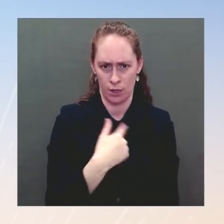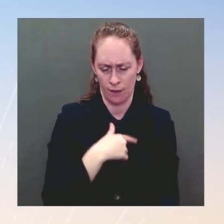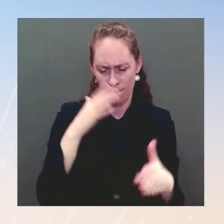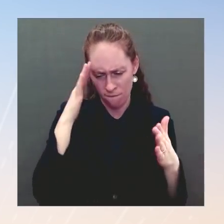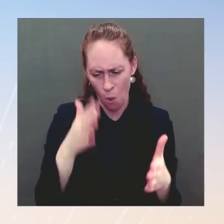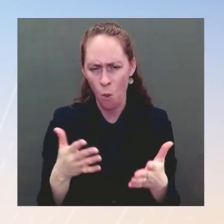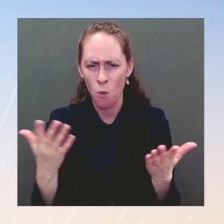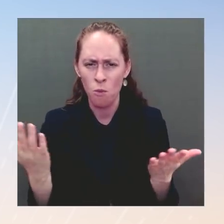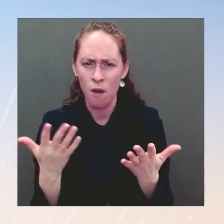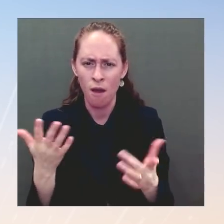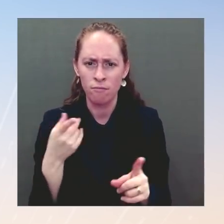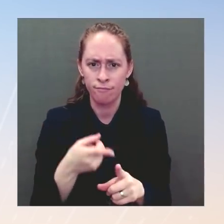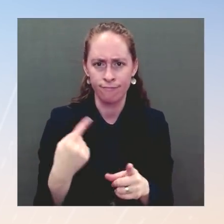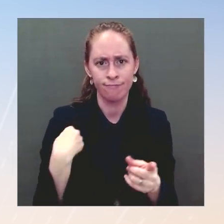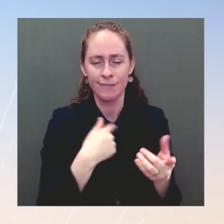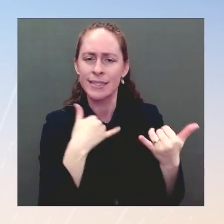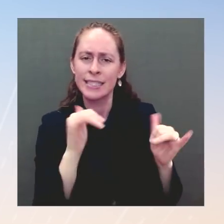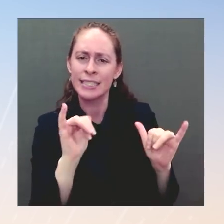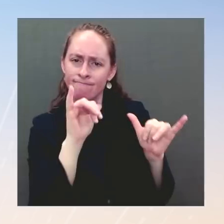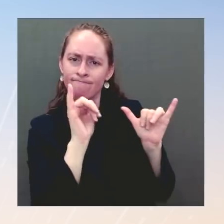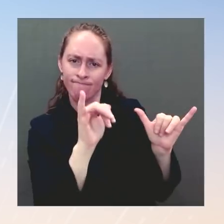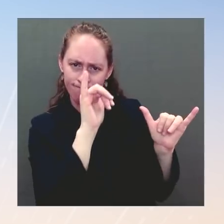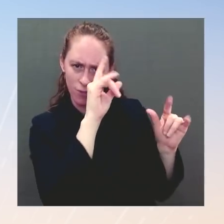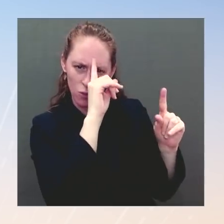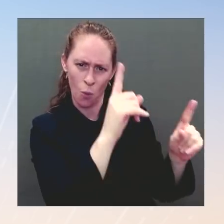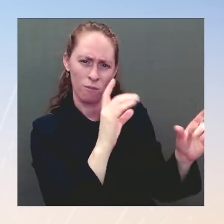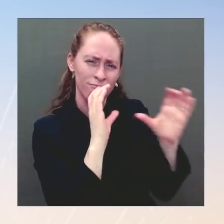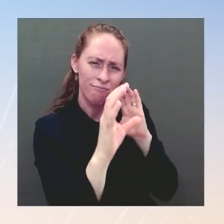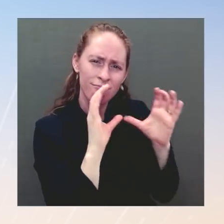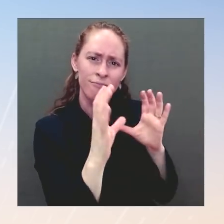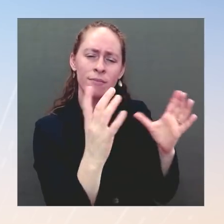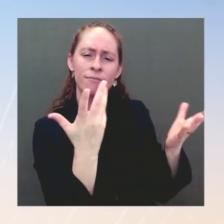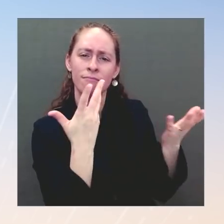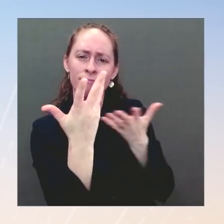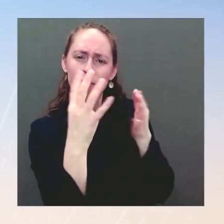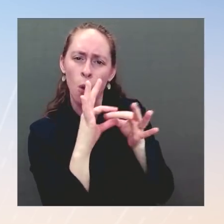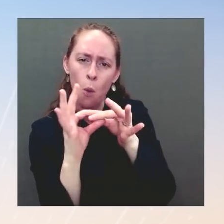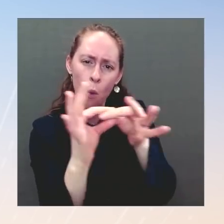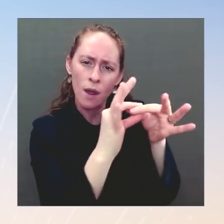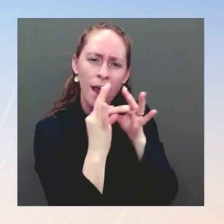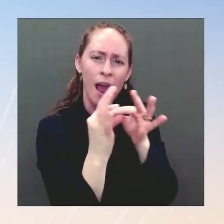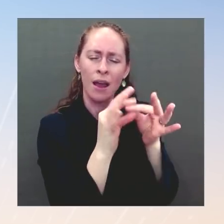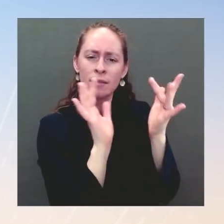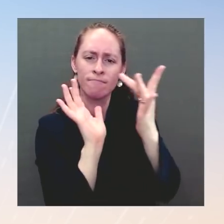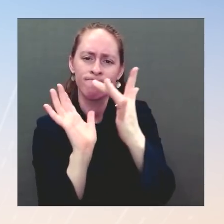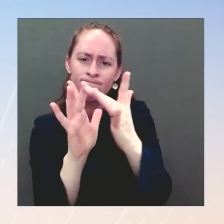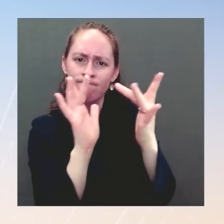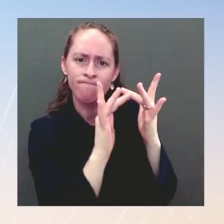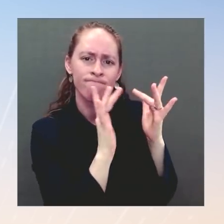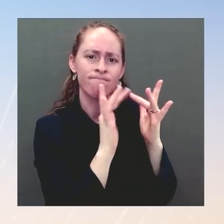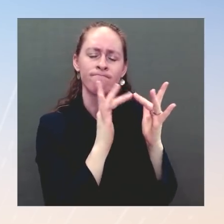engage with big global suppliers around the world to minimize the impact on the energy markets.